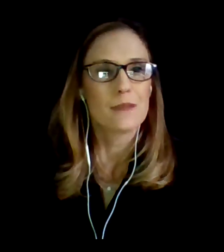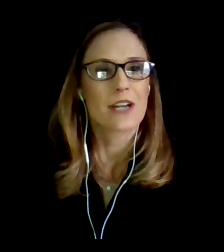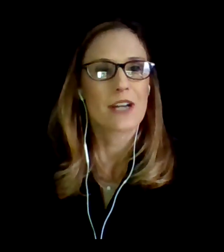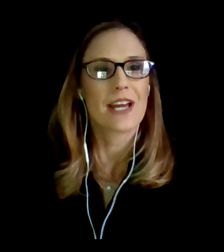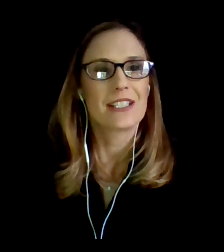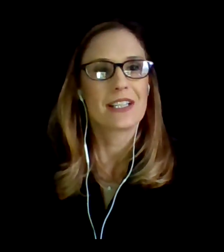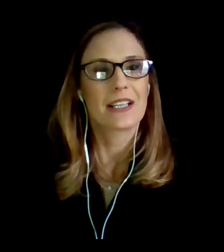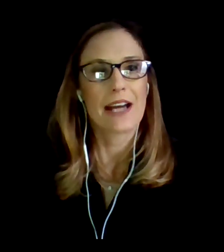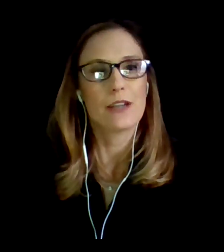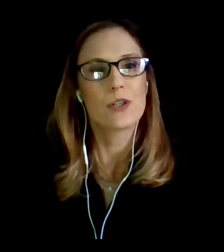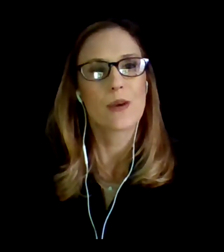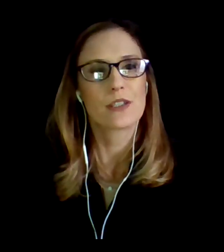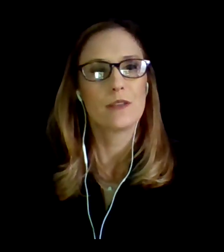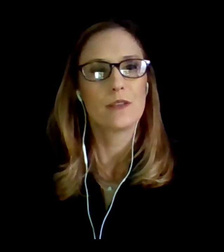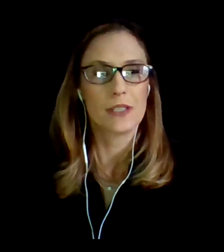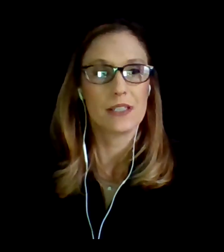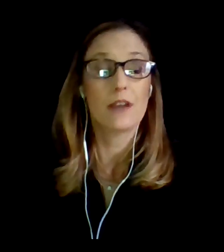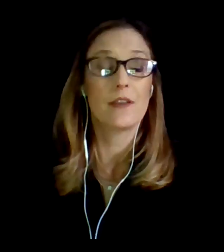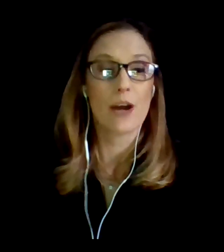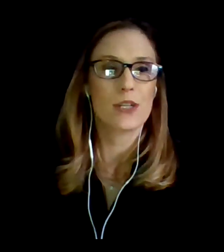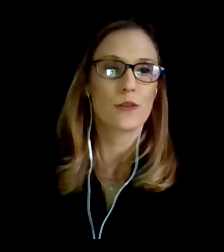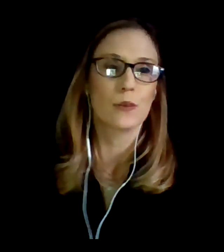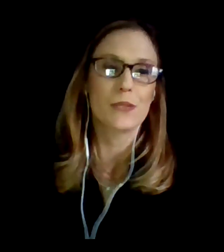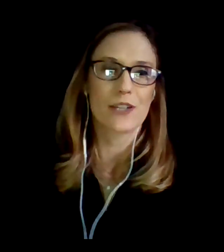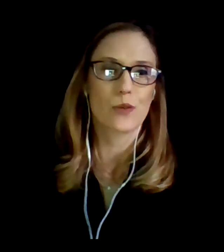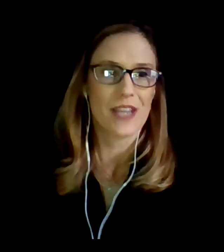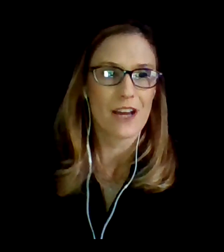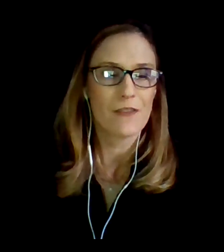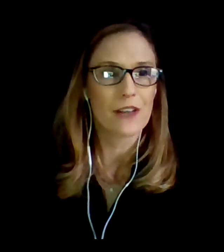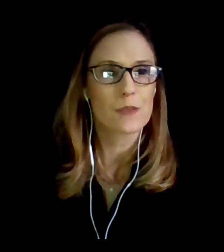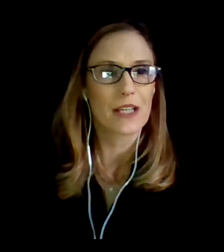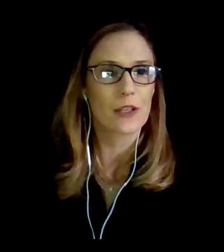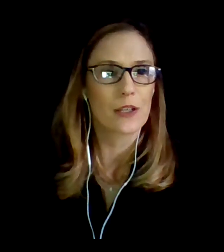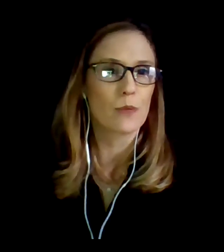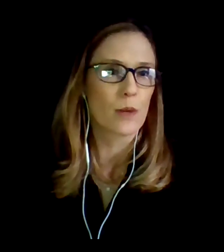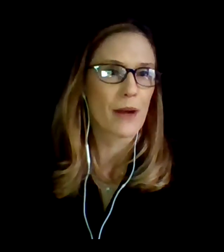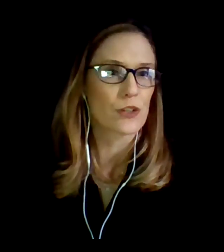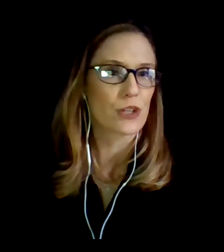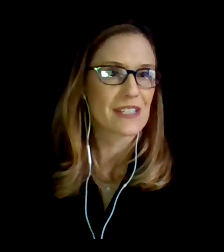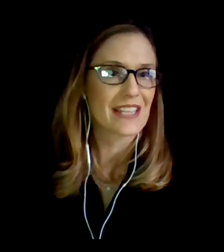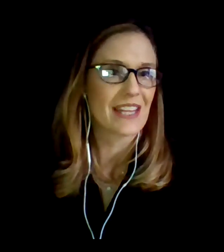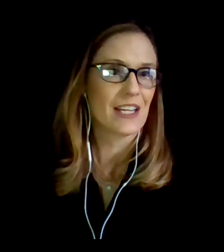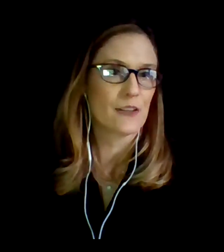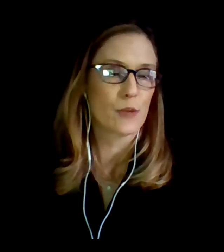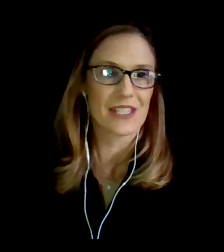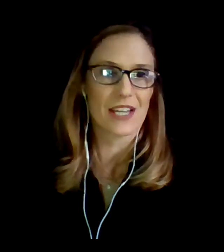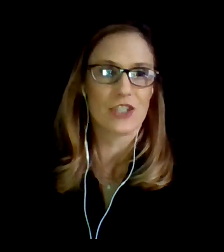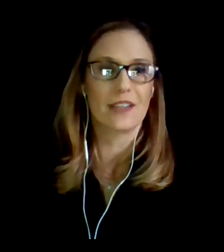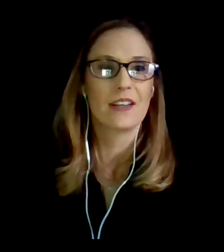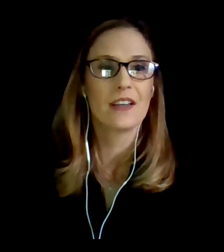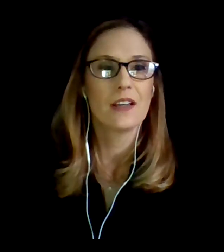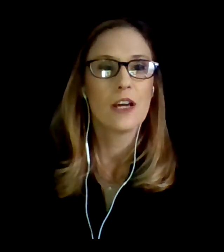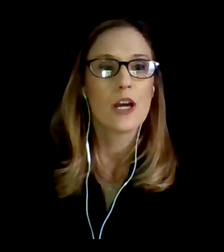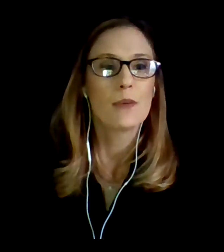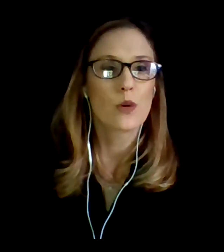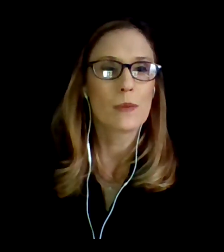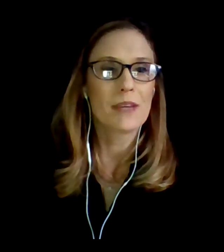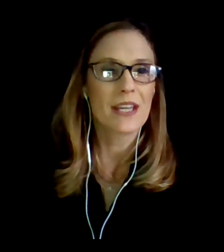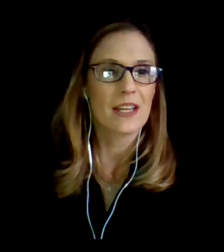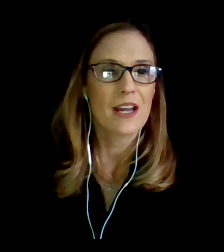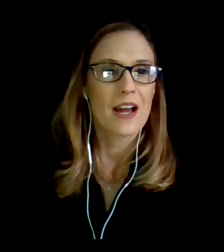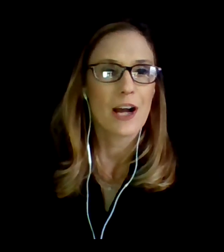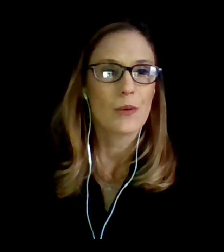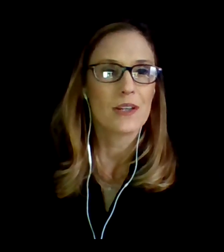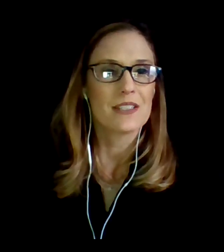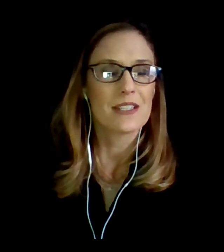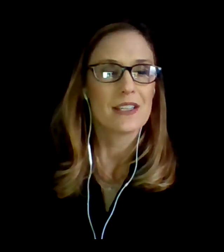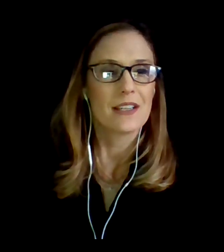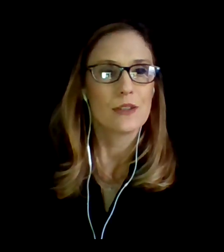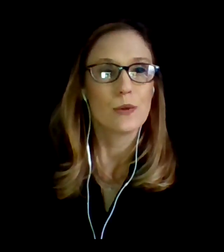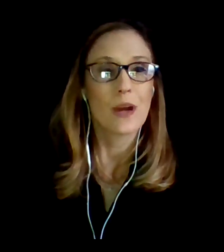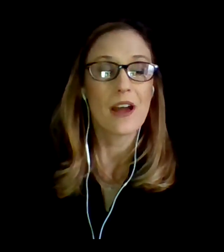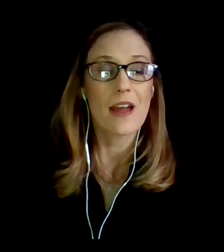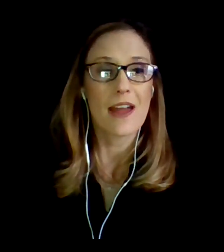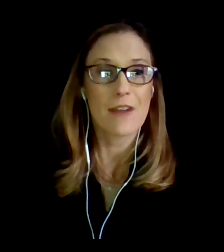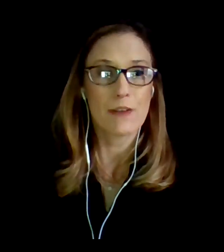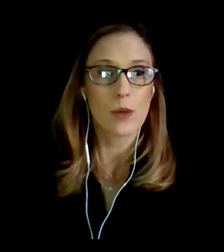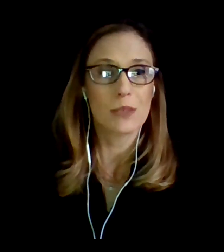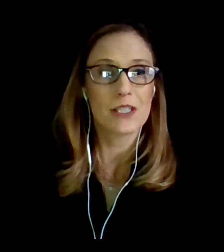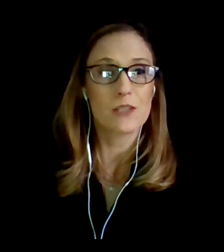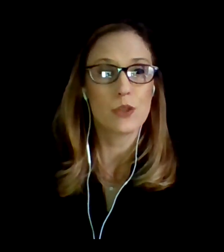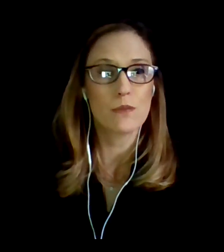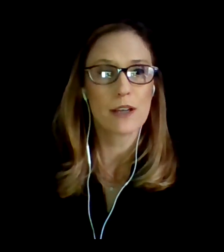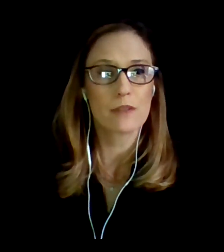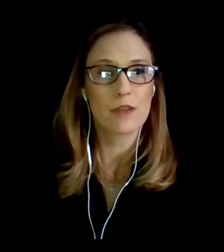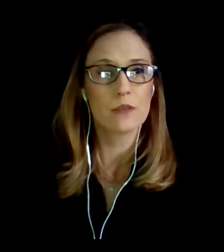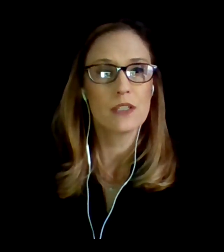I am Dr. Natalie Delgado the Director of the Outreach for Louisiana School for the Deaf and I'll explain a little bit more about our services at end of the presentation.